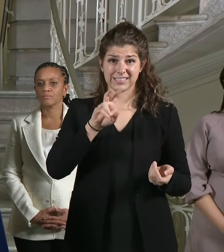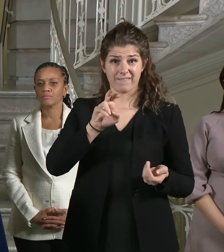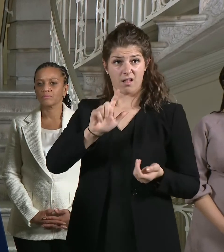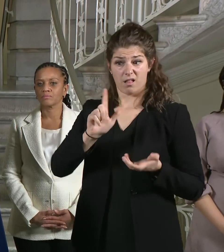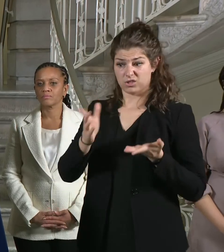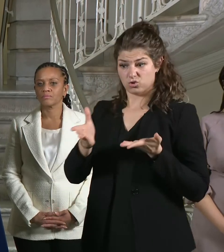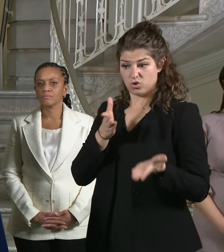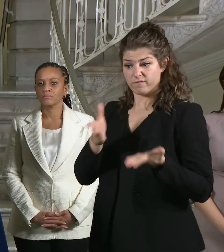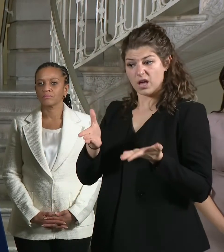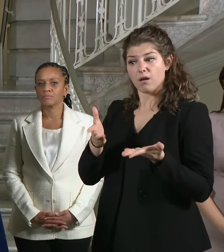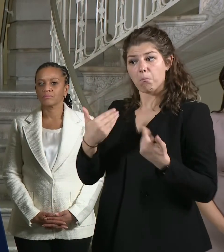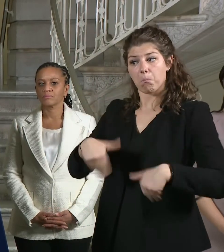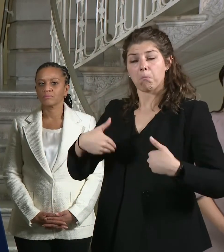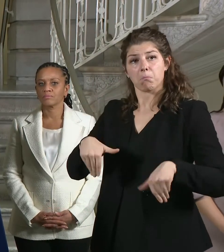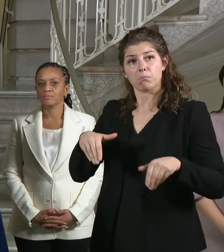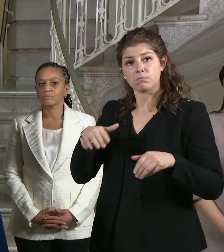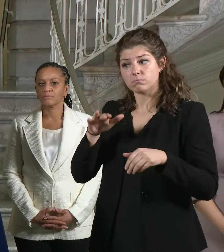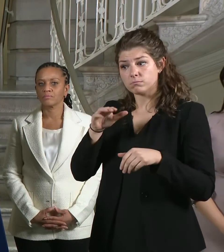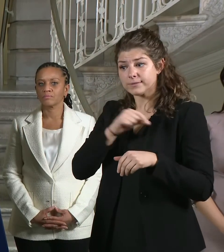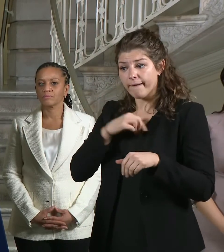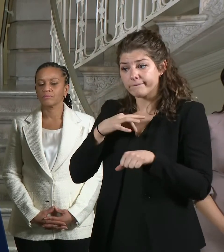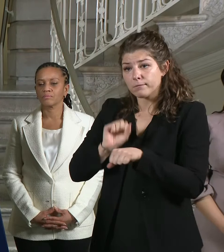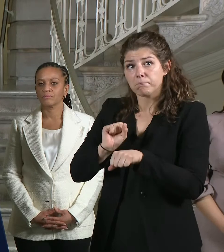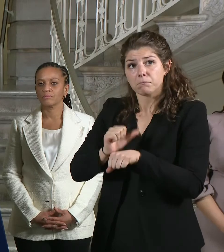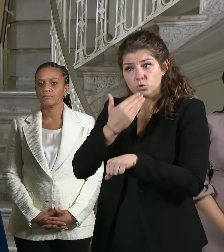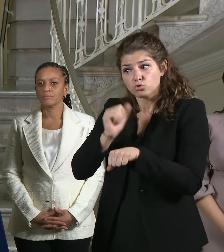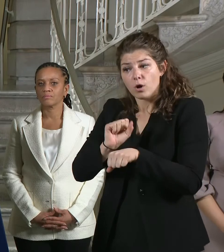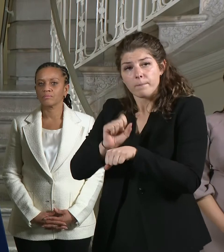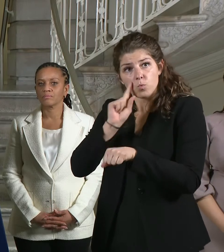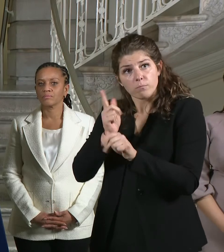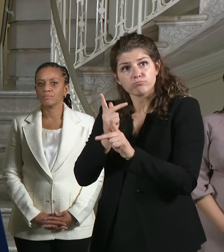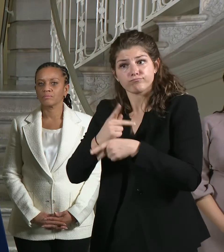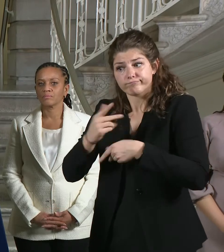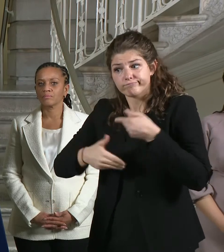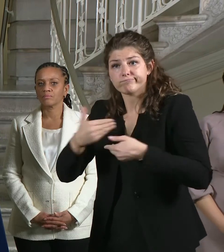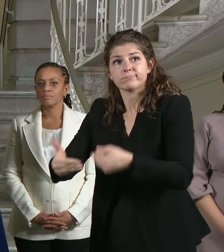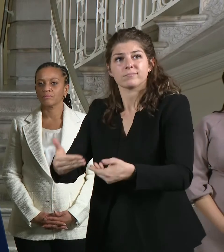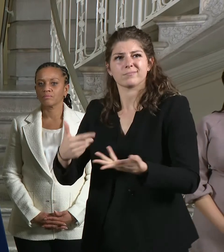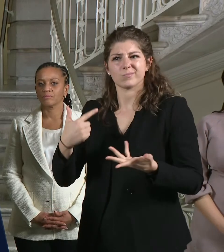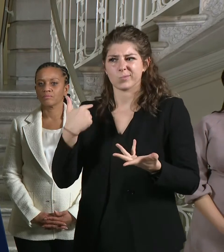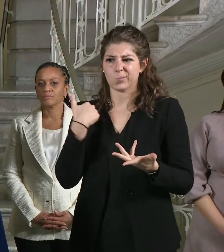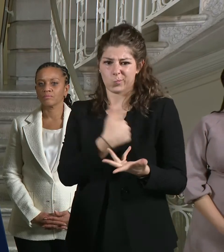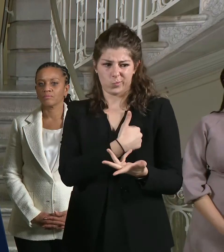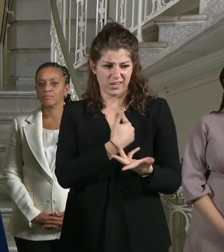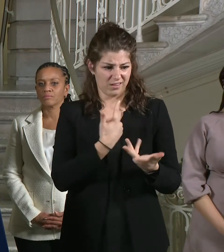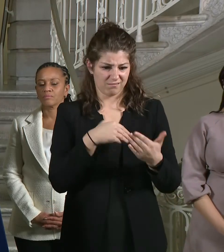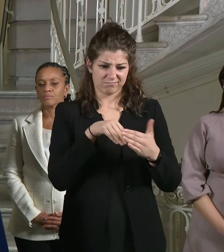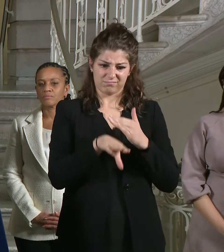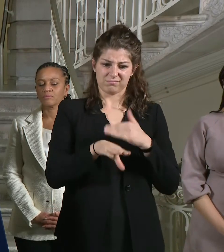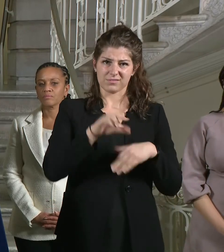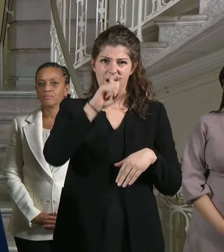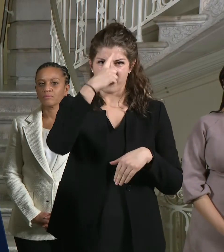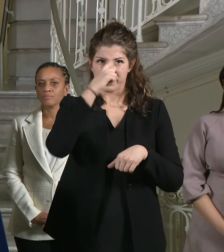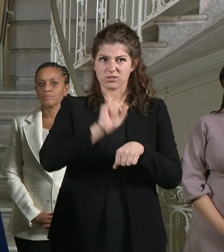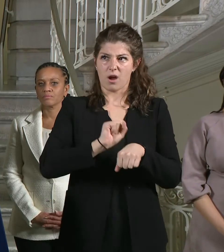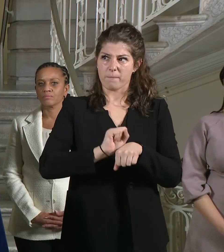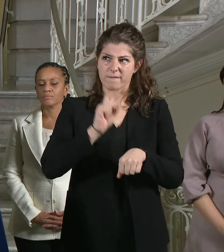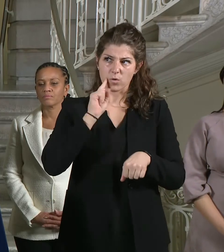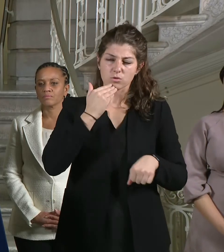THAT IT'S UNFAIR TO SAY THAT EVERY DAY -- HAVE NOT BEEN PRODUCING QUALITY